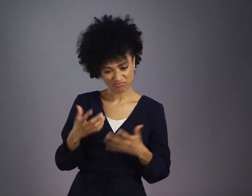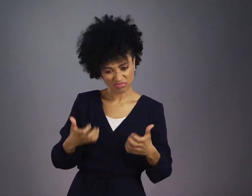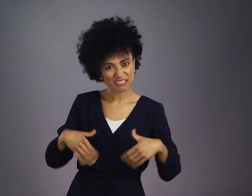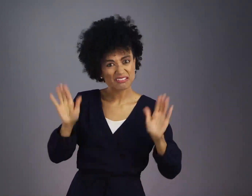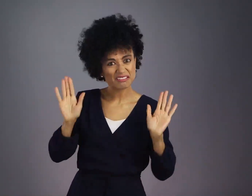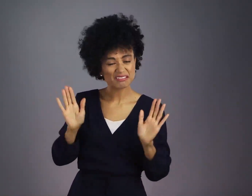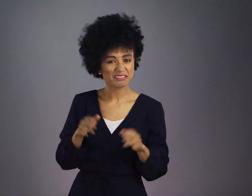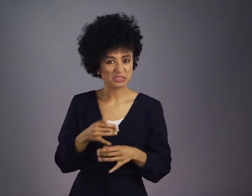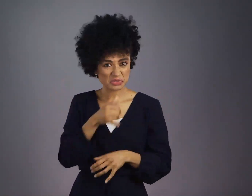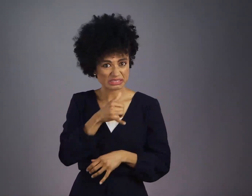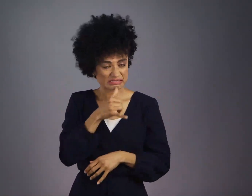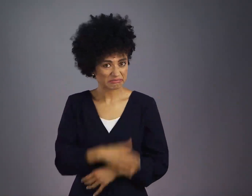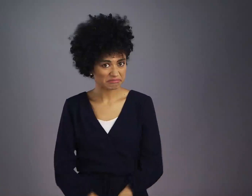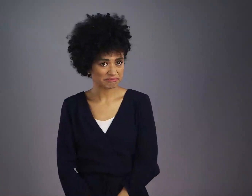Just would he like to?